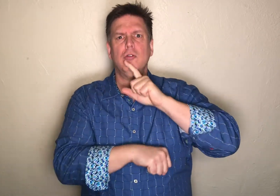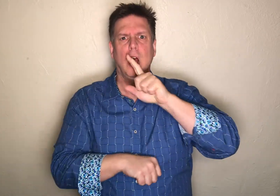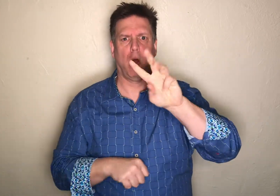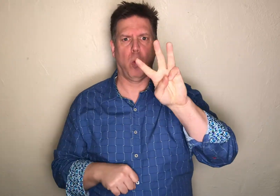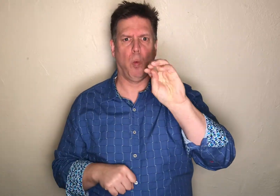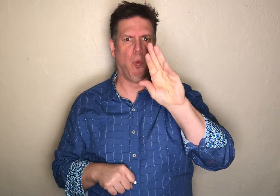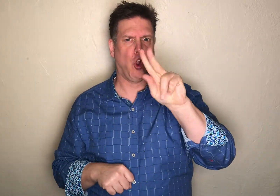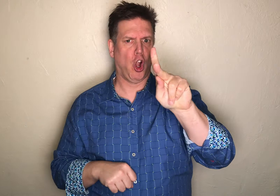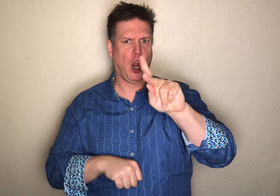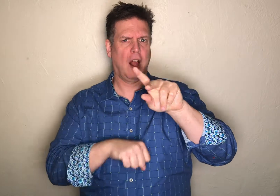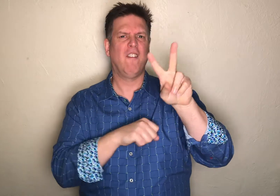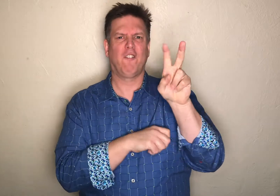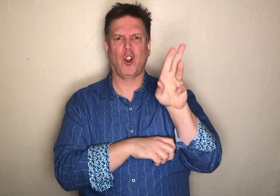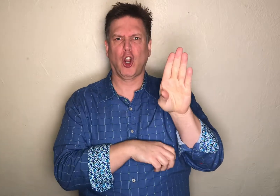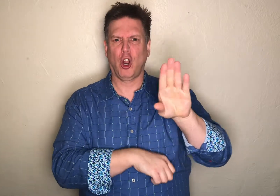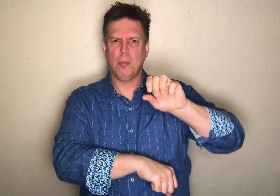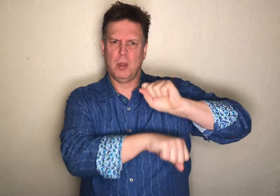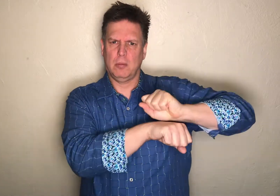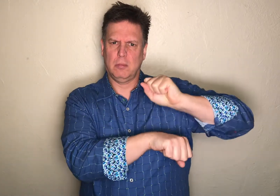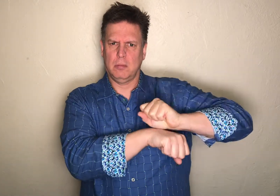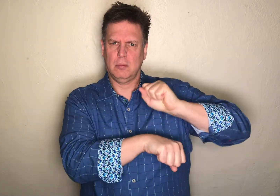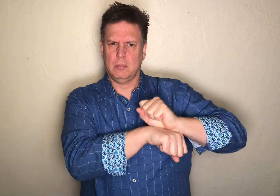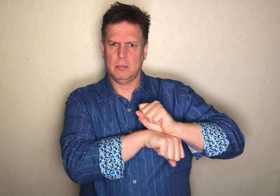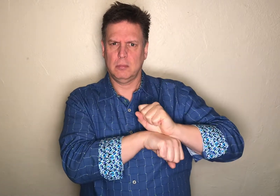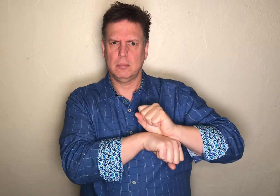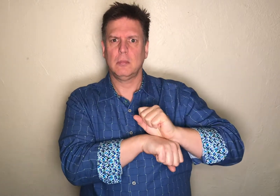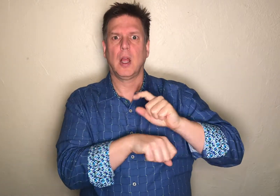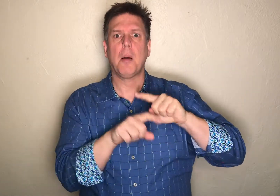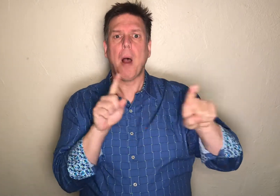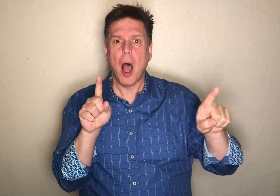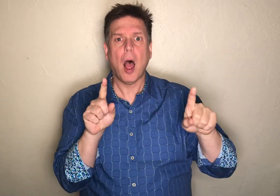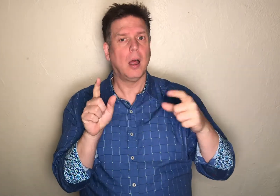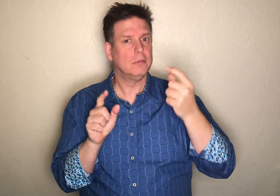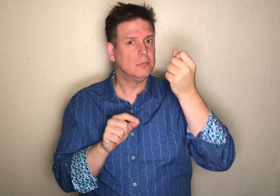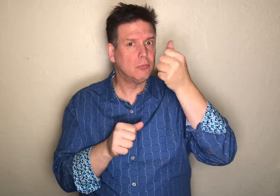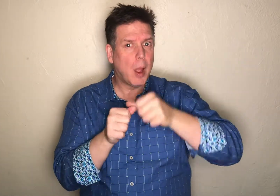this is the sign for work it's the verb work.